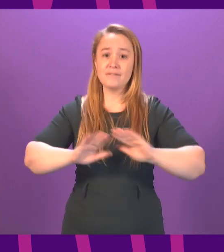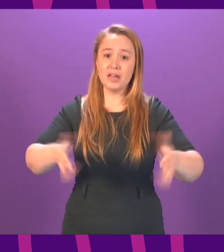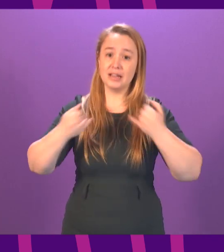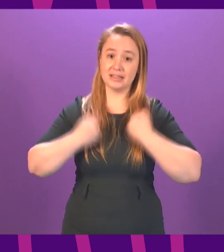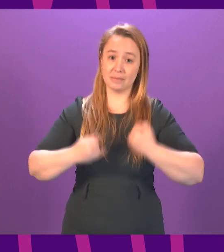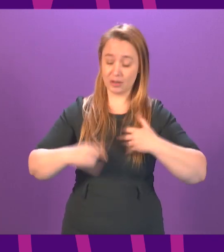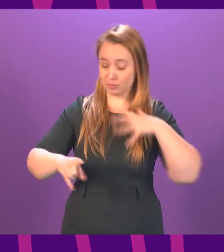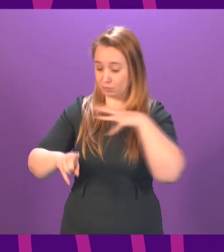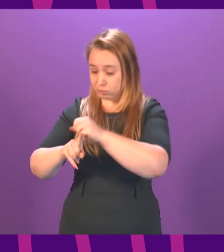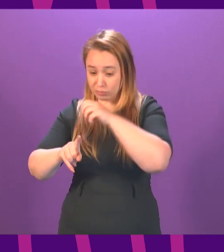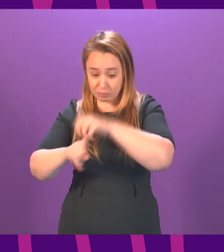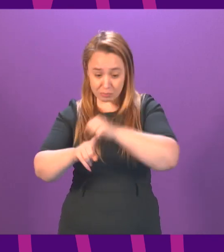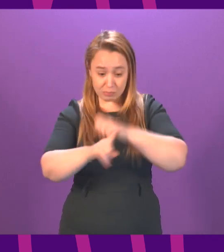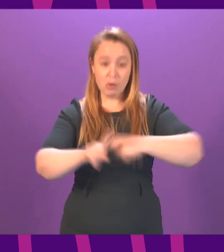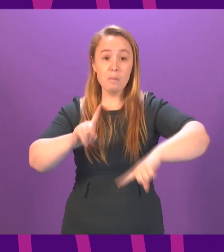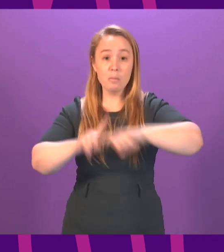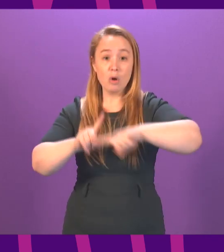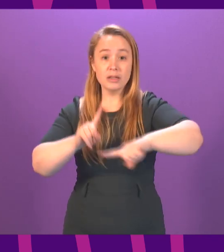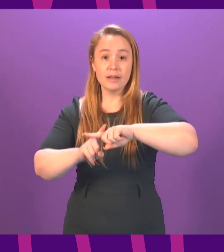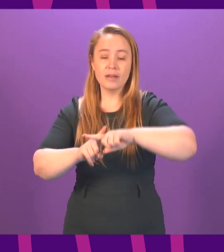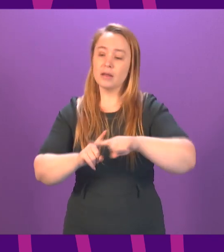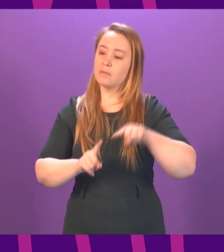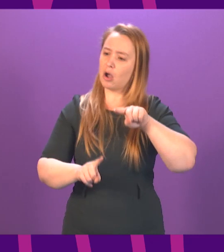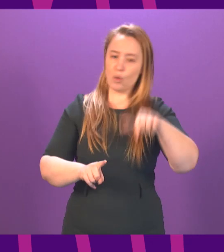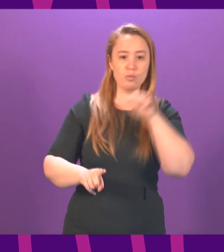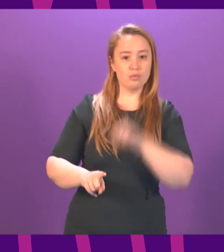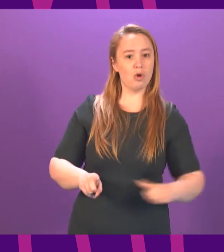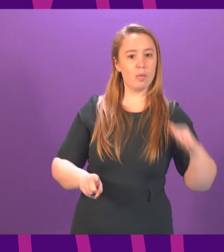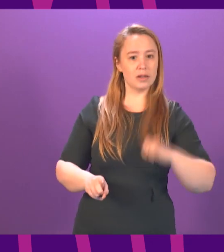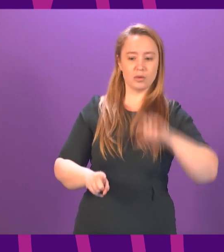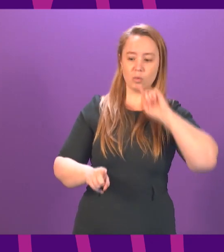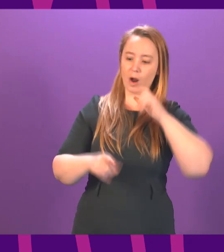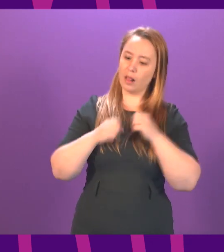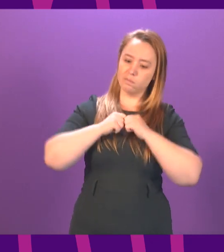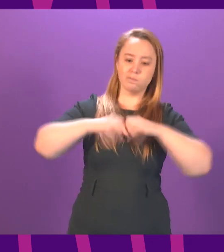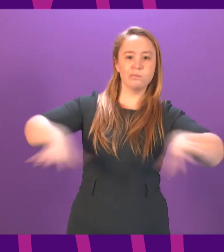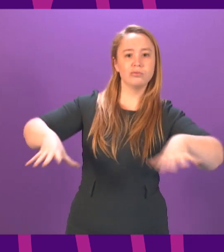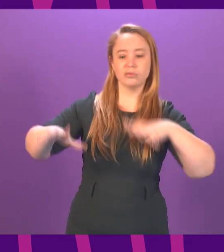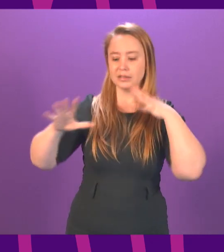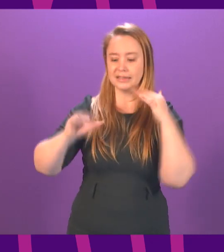instead of the promised wide-scale roll-out, the Government is still only in the planning phase.